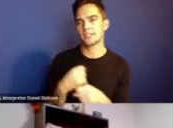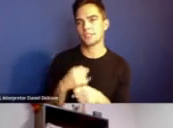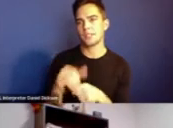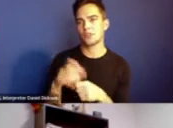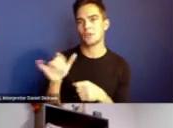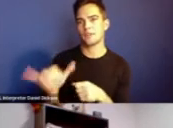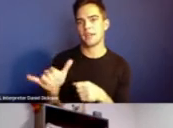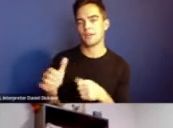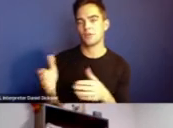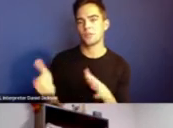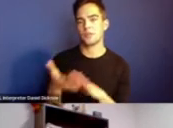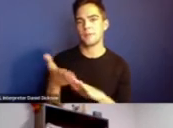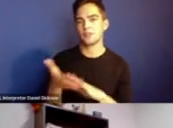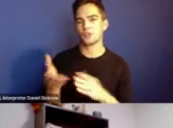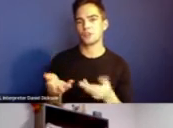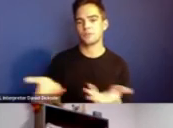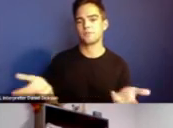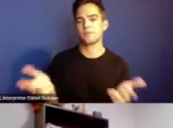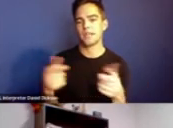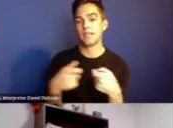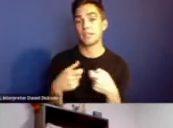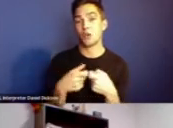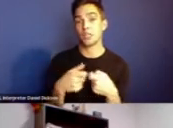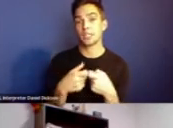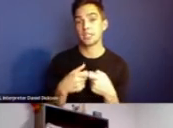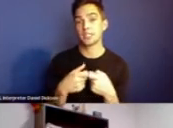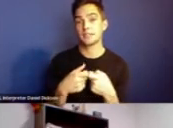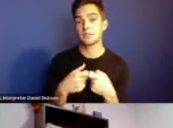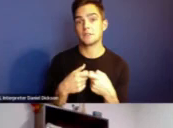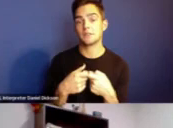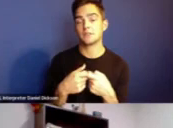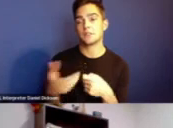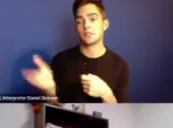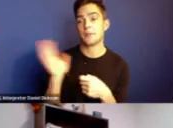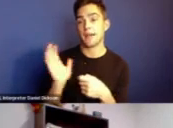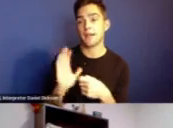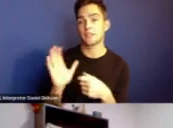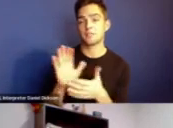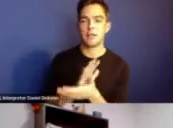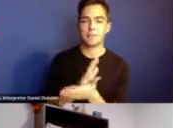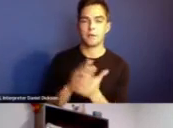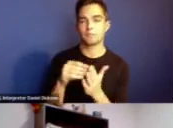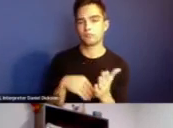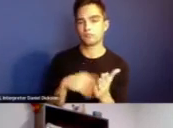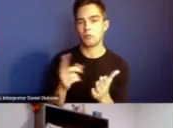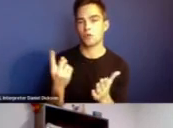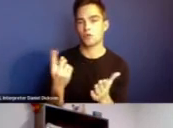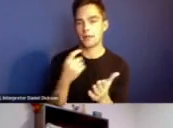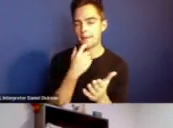administered electronically. In years past, it's been a paper survey only. And to my